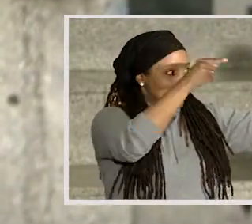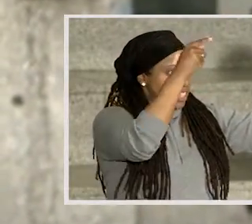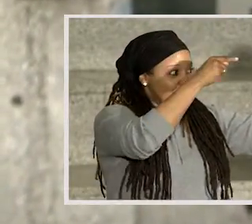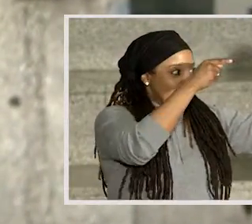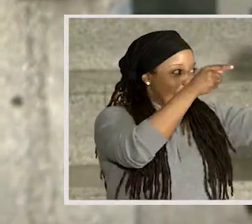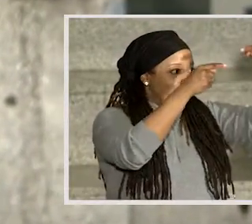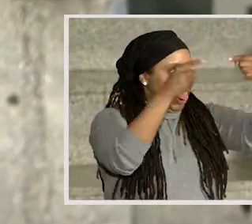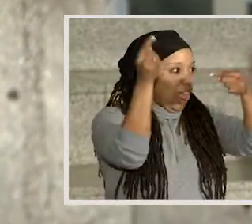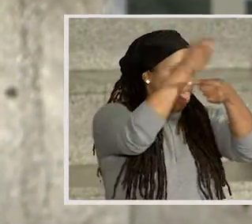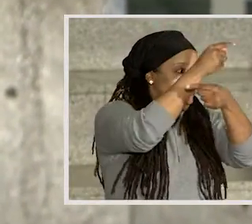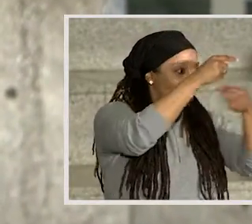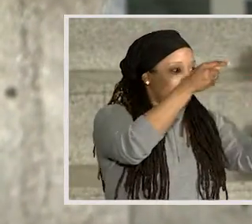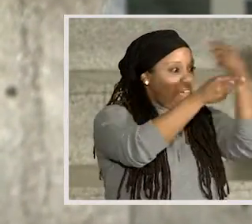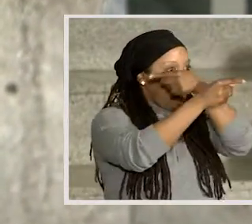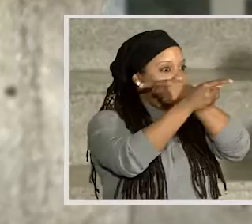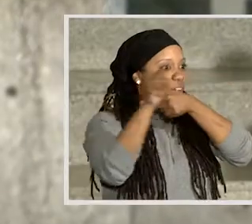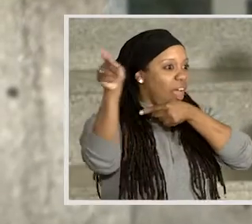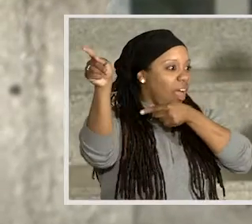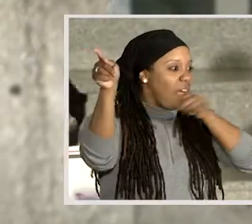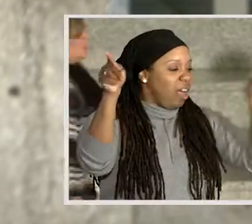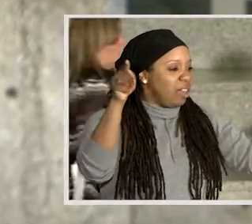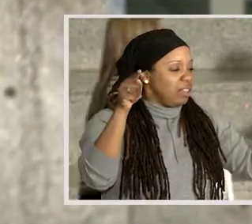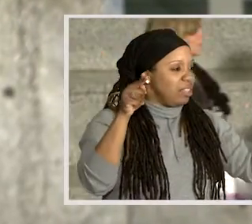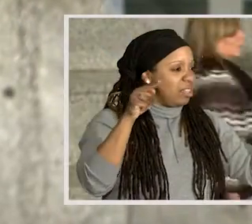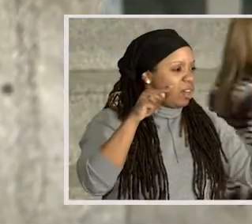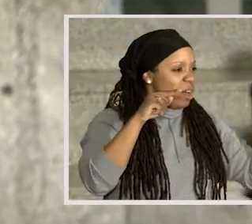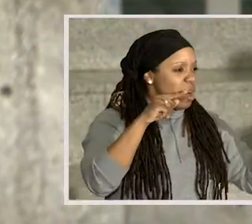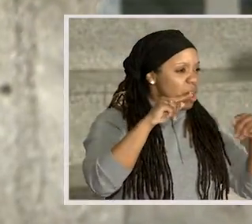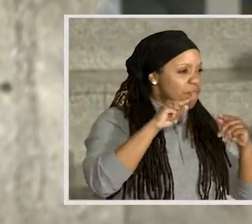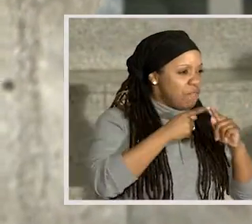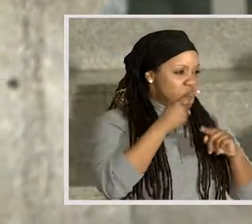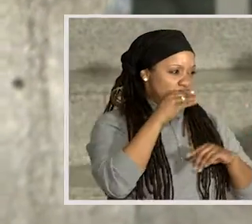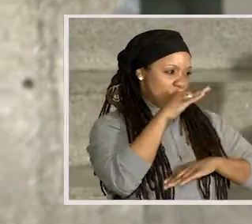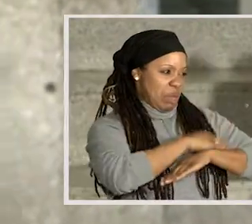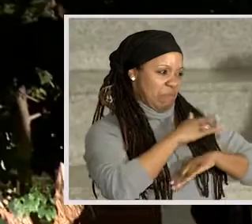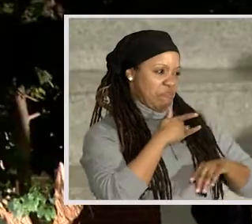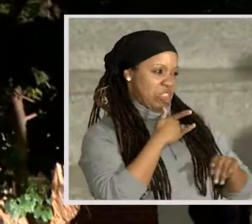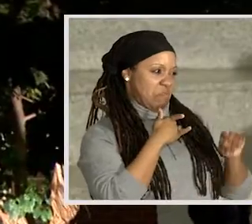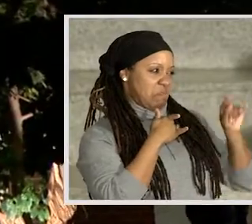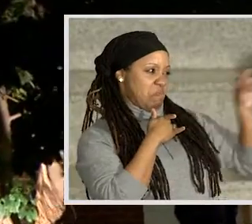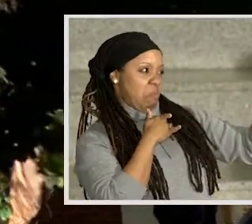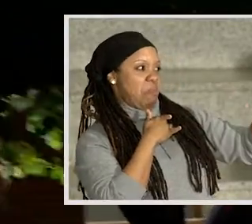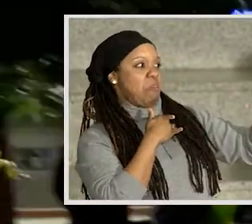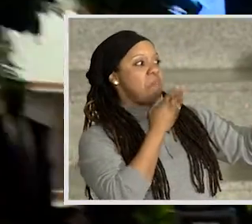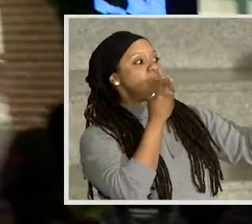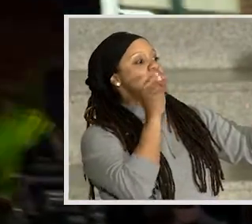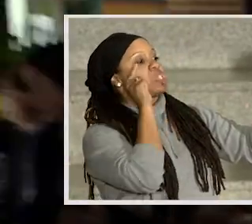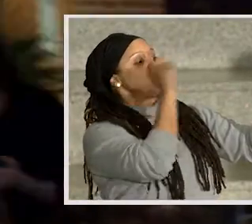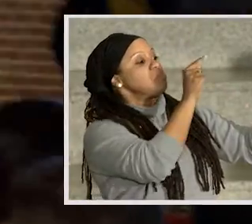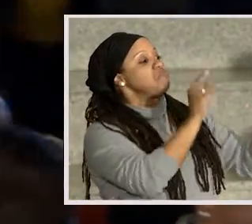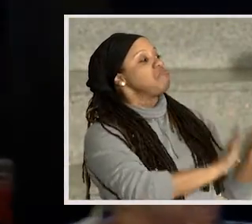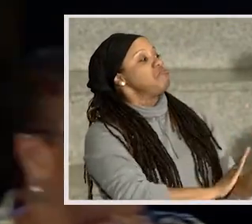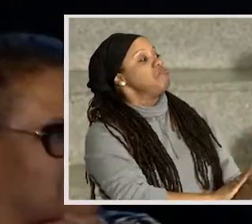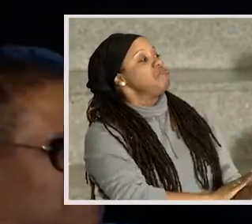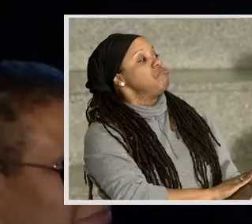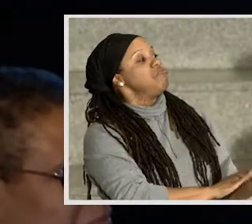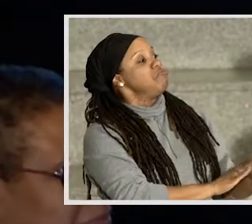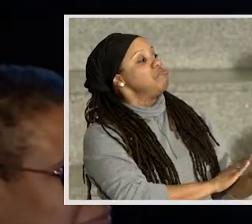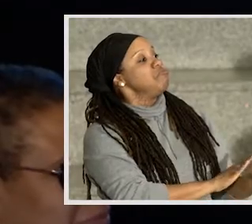FIRST ONE THAT I SAW A HAND POP UP WAS NUMBER 14. SO WHY DON'T WE GO TO 14 TO HEAR HOW THEY SPENT THEIR $100.